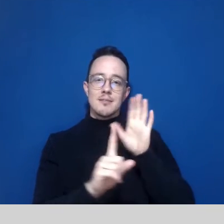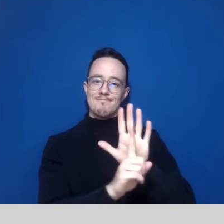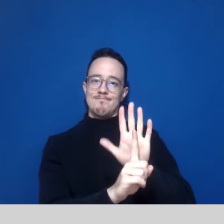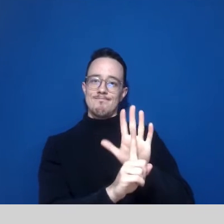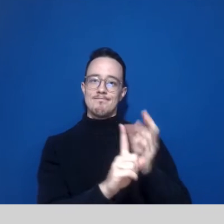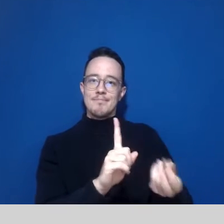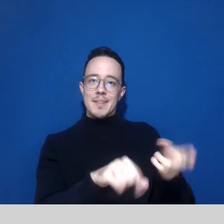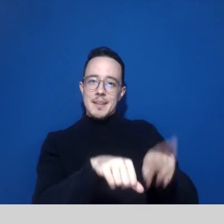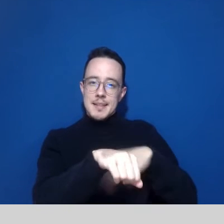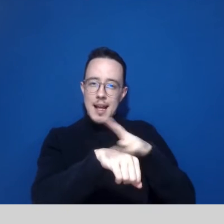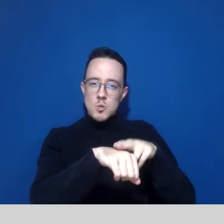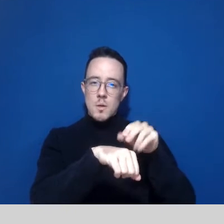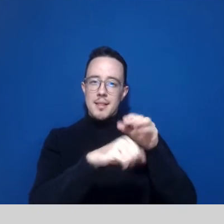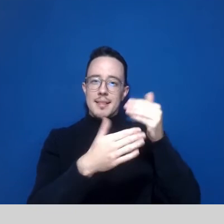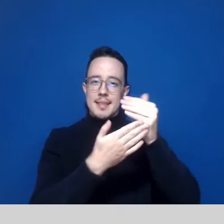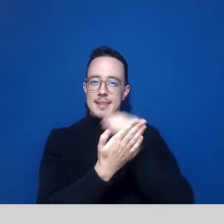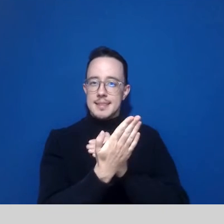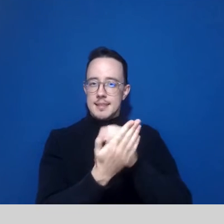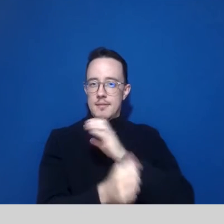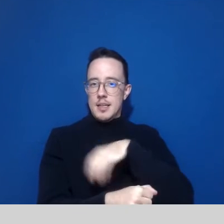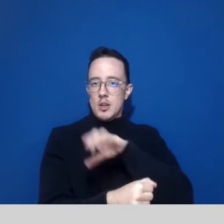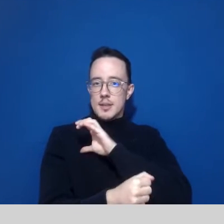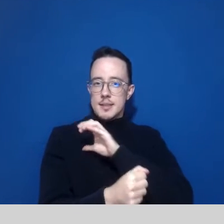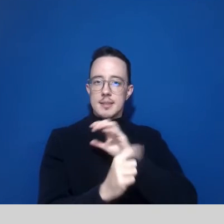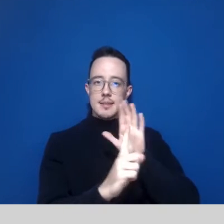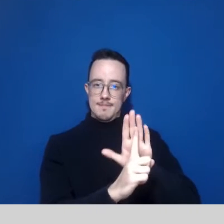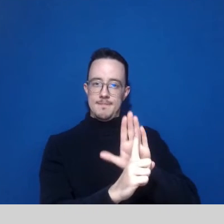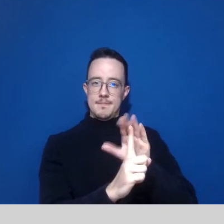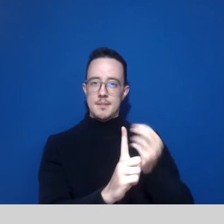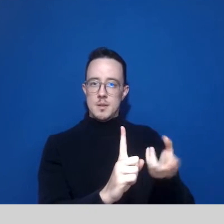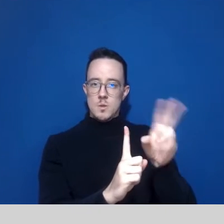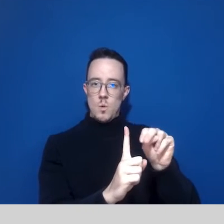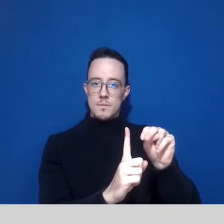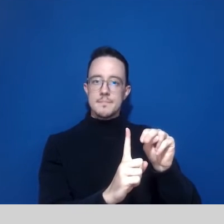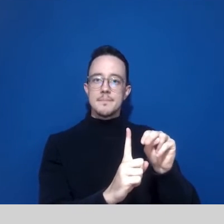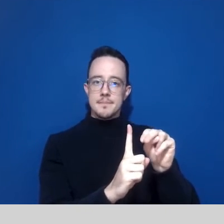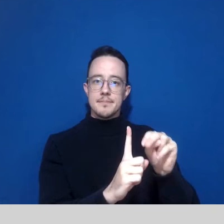It only has some natural list of characters,